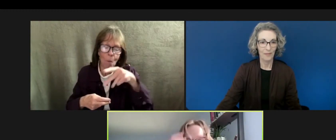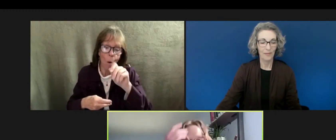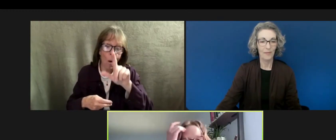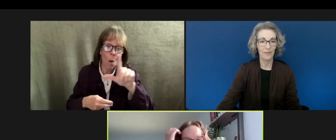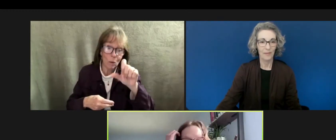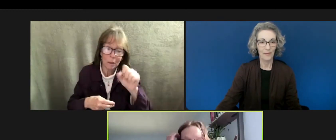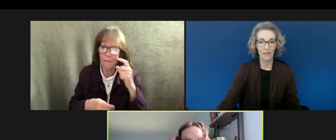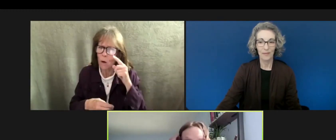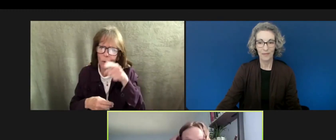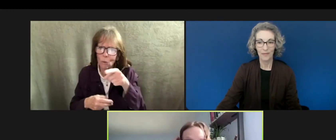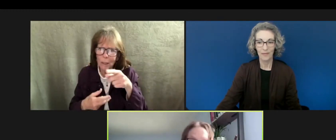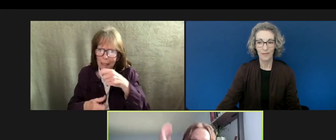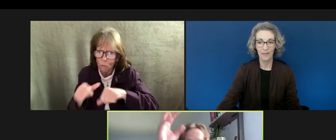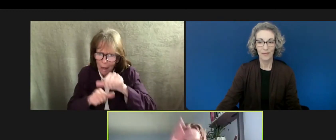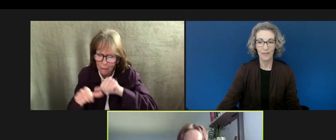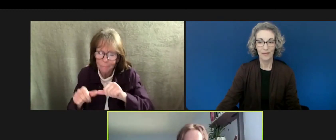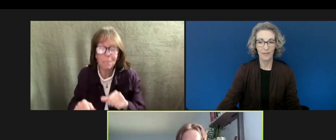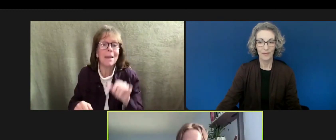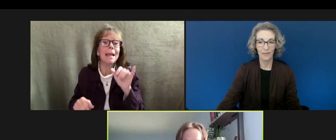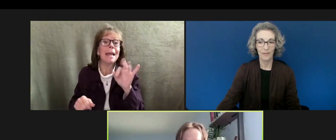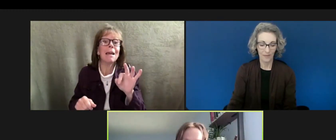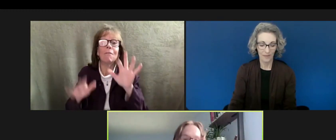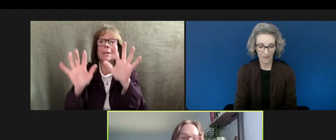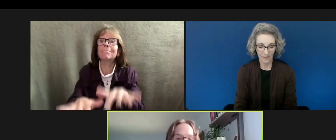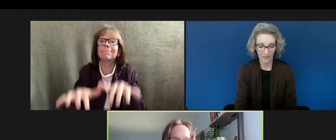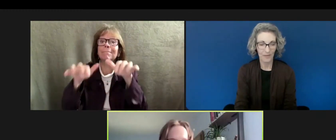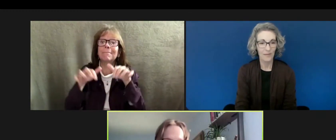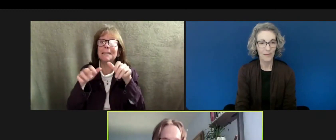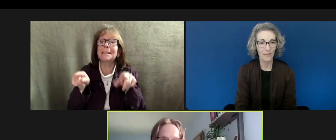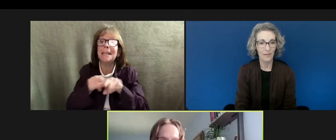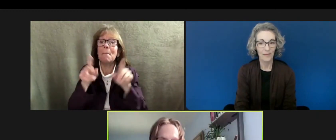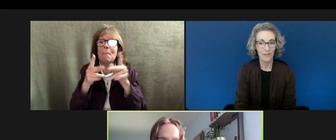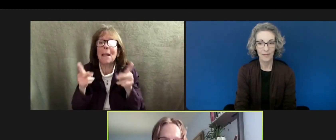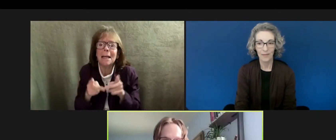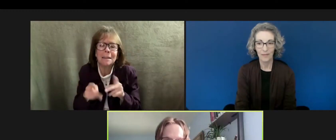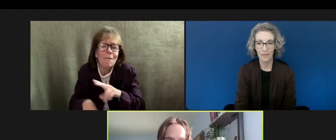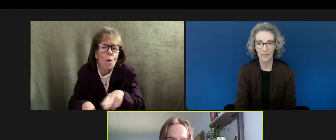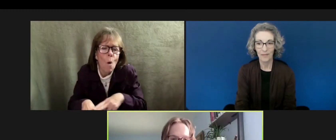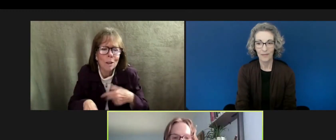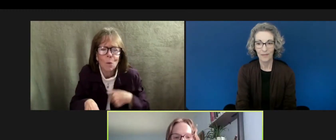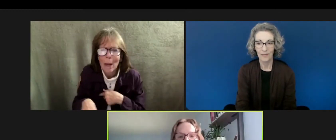If we were doing this live, and we were all together in the same space of course, we'd be doing it a little bit differently.